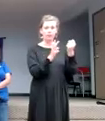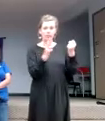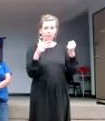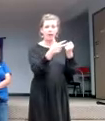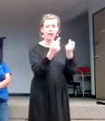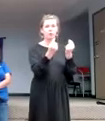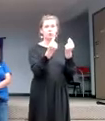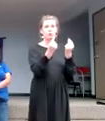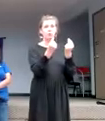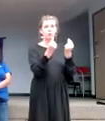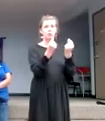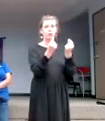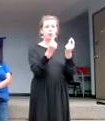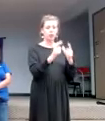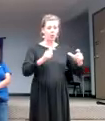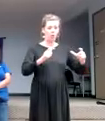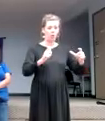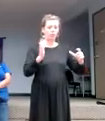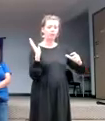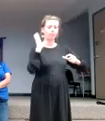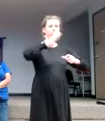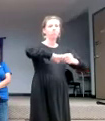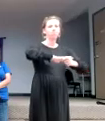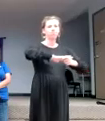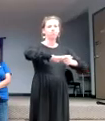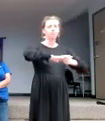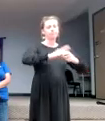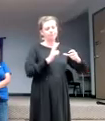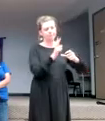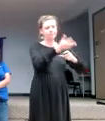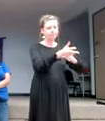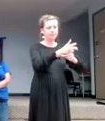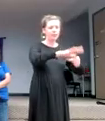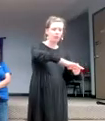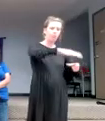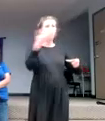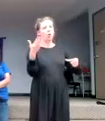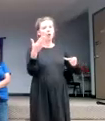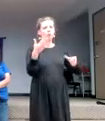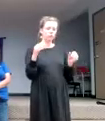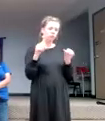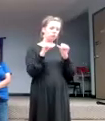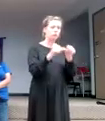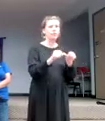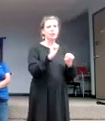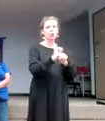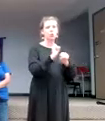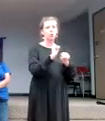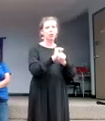going to put a plate over that, which you see all the time in construction street work, let that car go by. And when you come up and want to return, we have to get out of the way, put